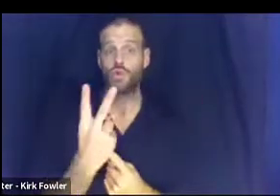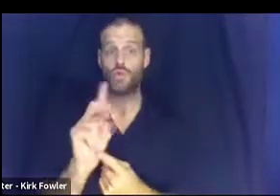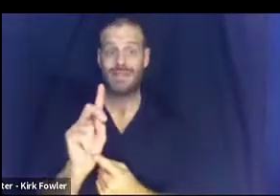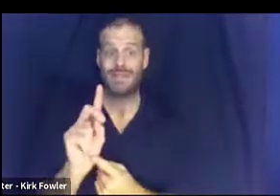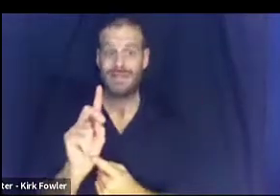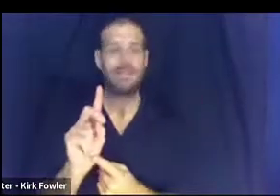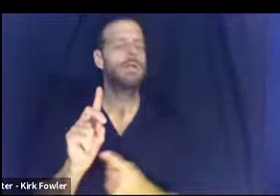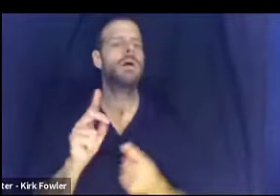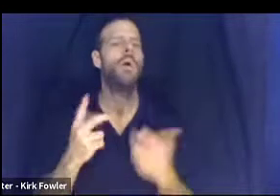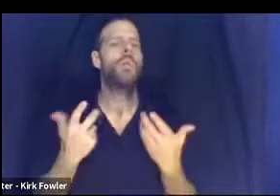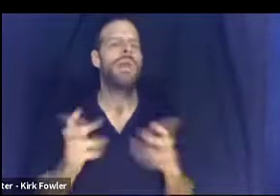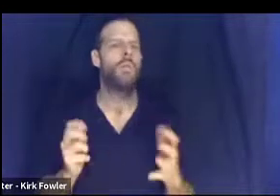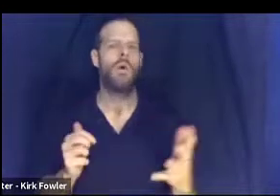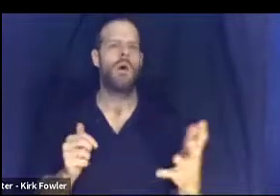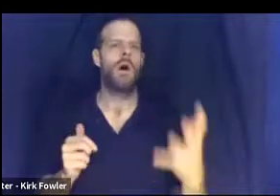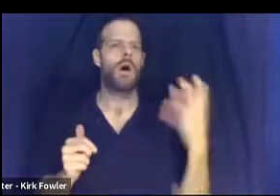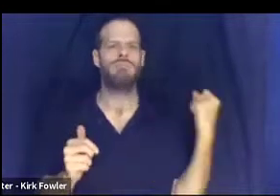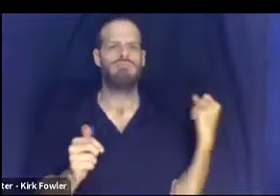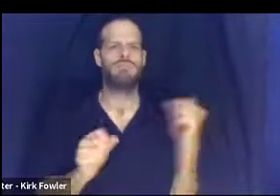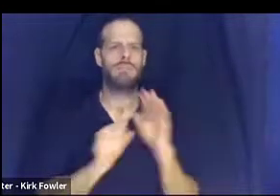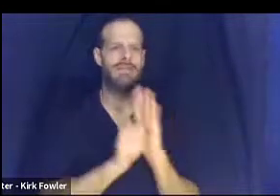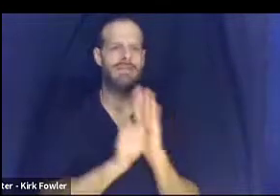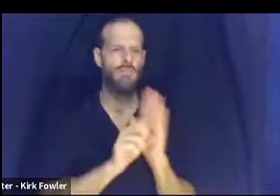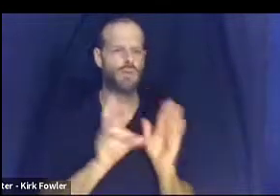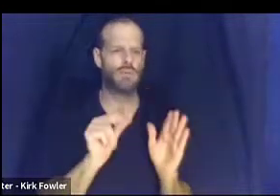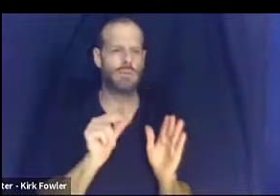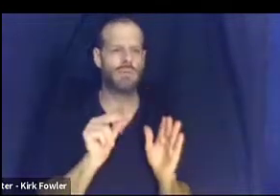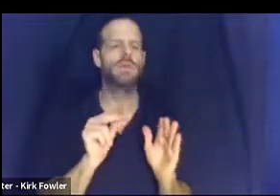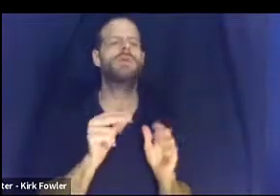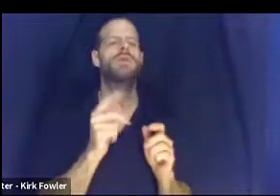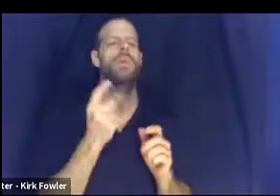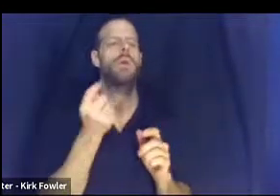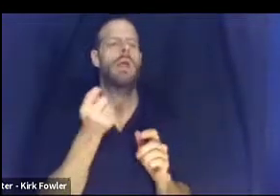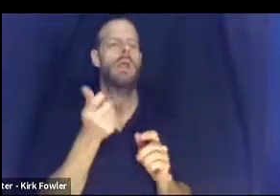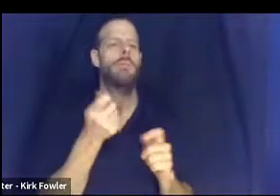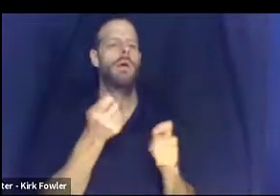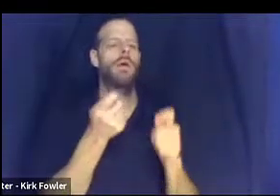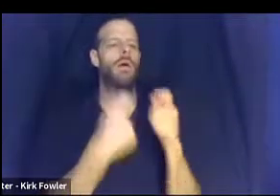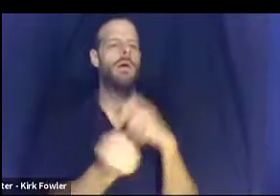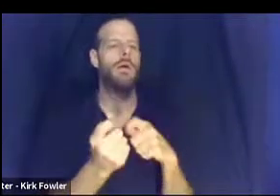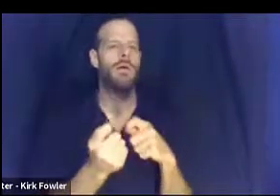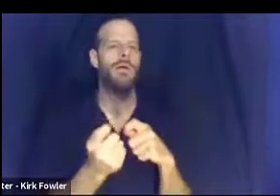that she had learned. So we started switching them, transitioning one at a time